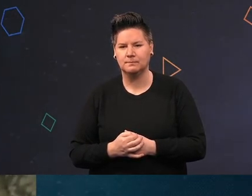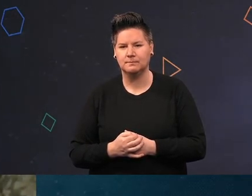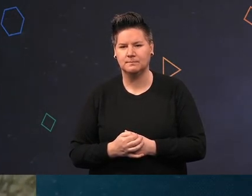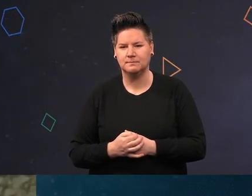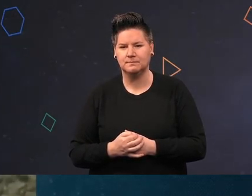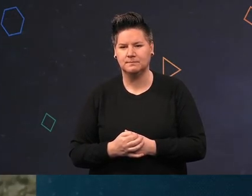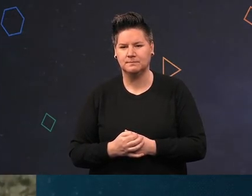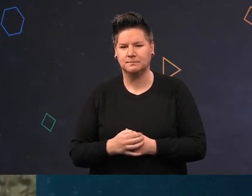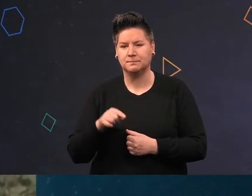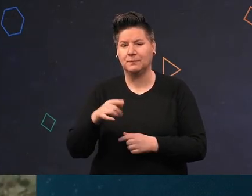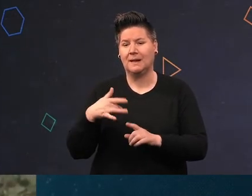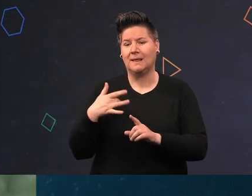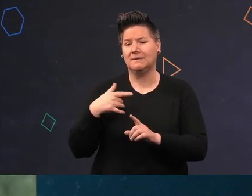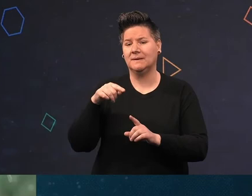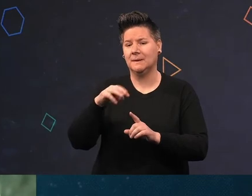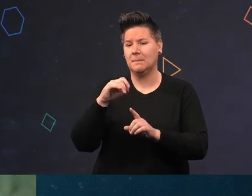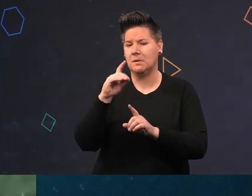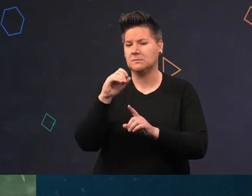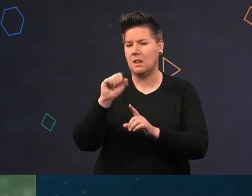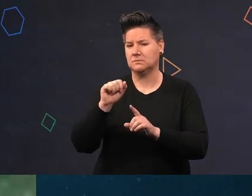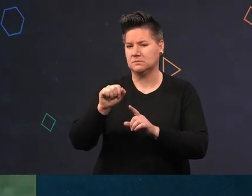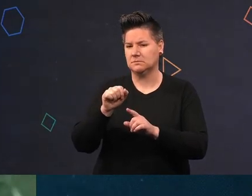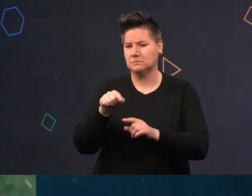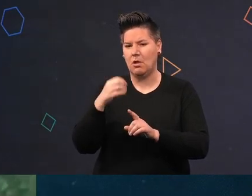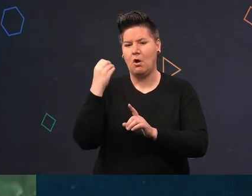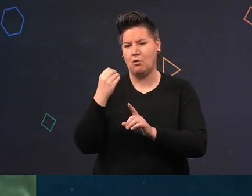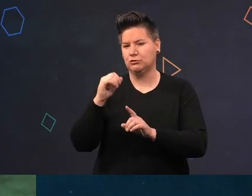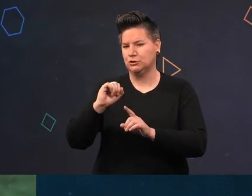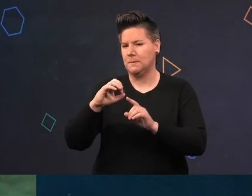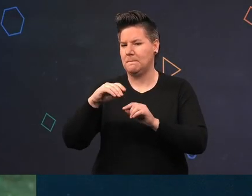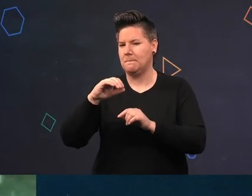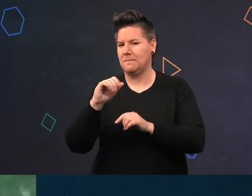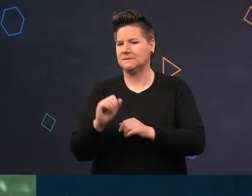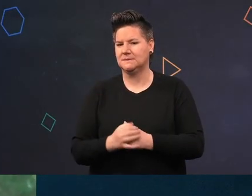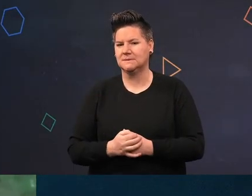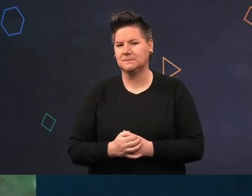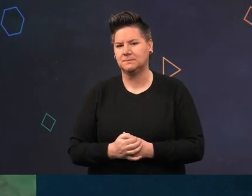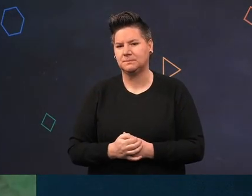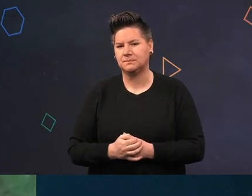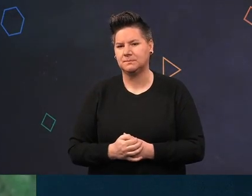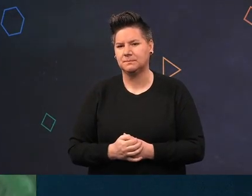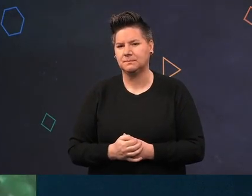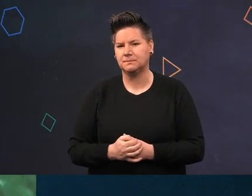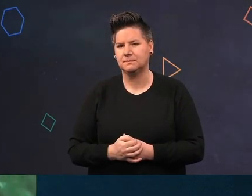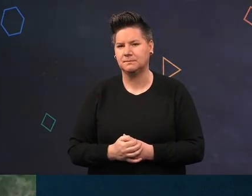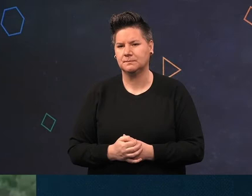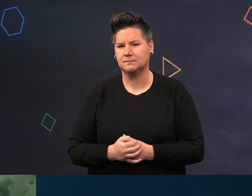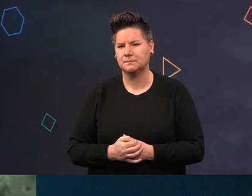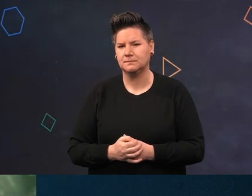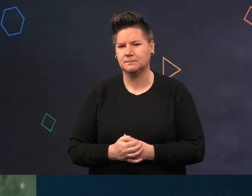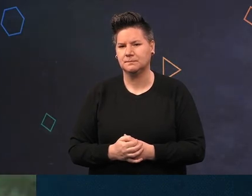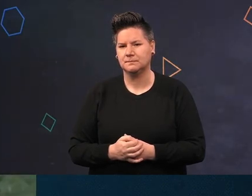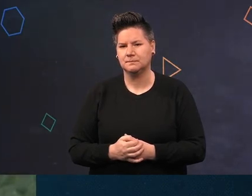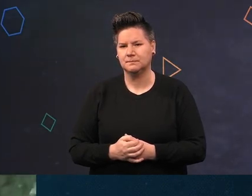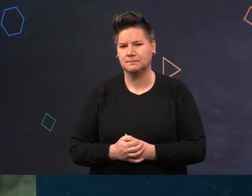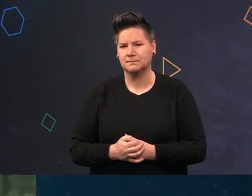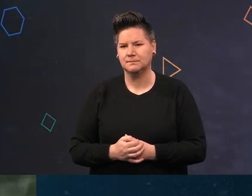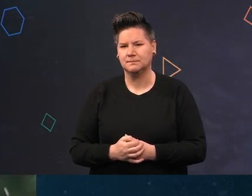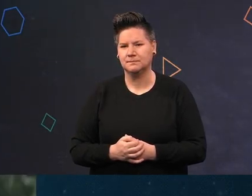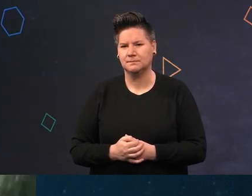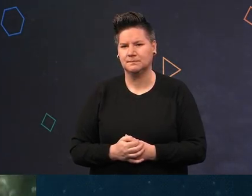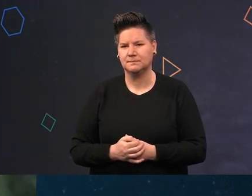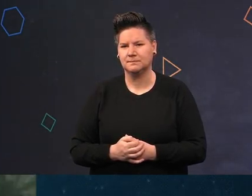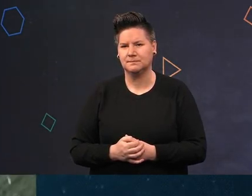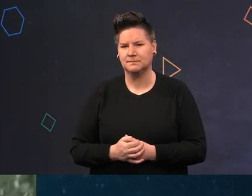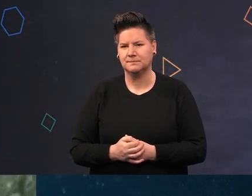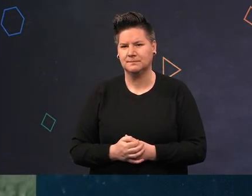A living Modiolus again with the orange mantle evident